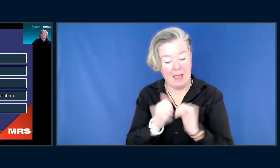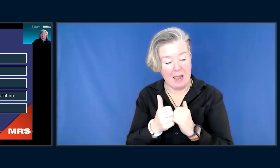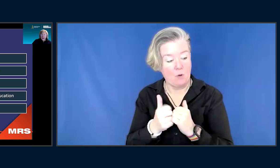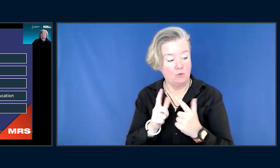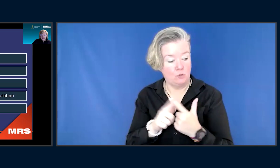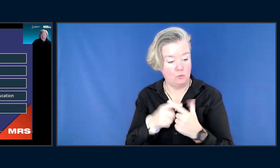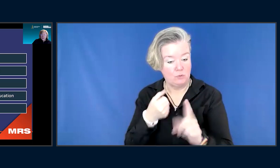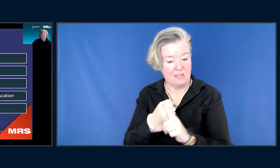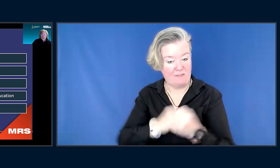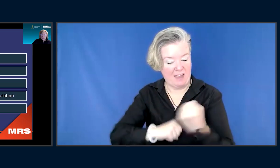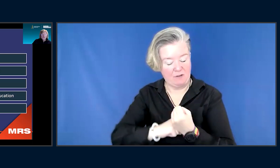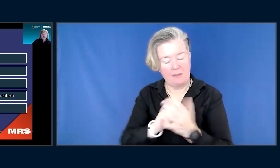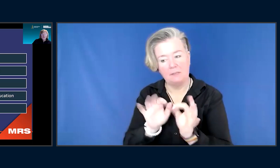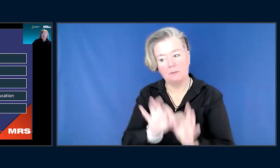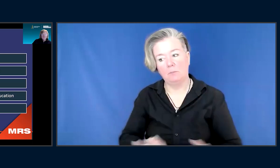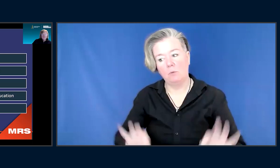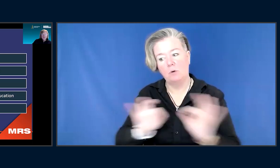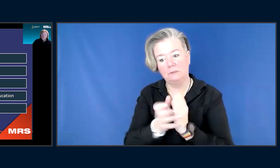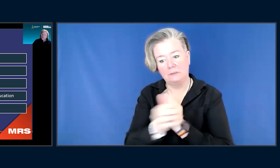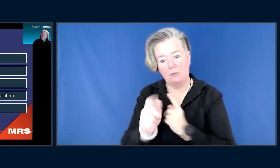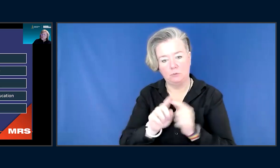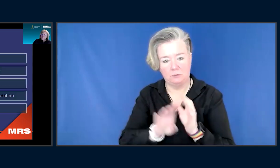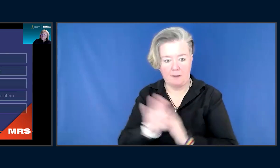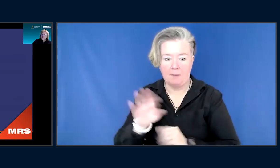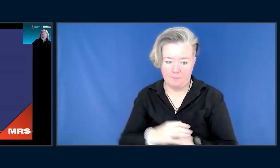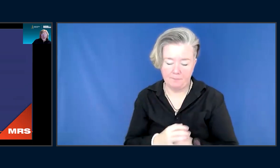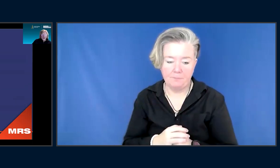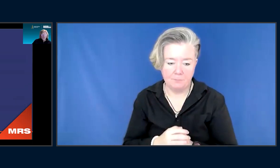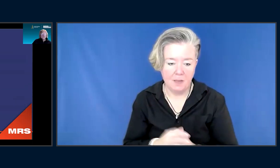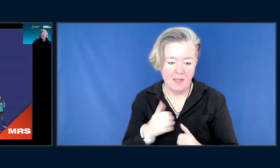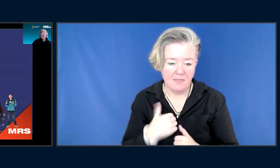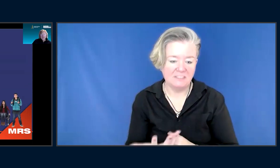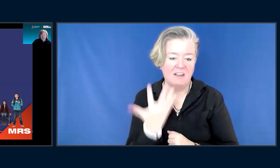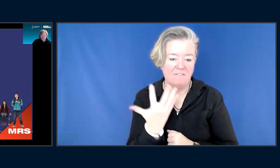in being able to do that is an important skill that they need to develop. So those are